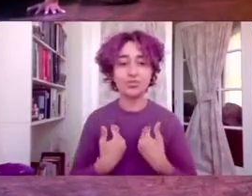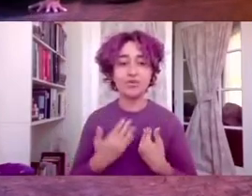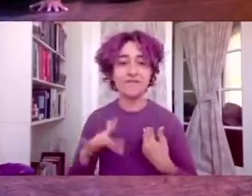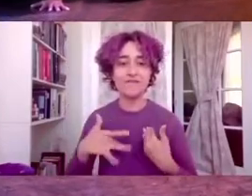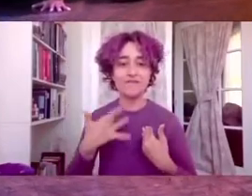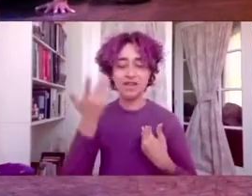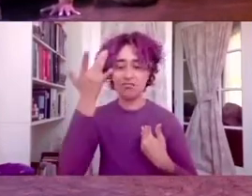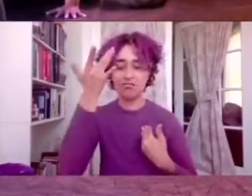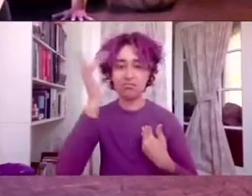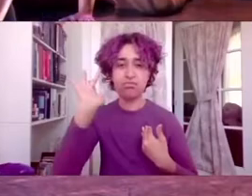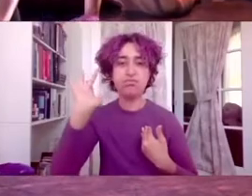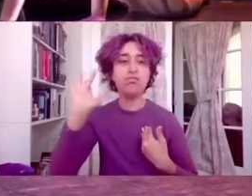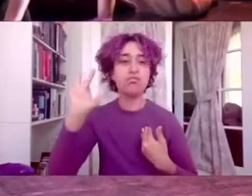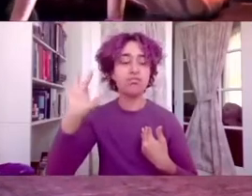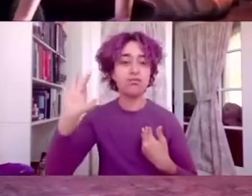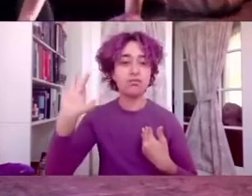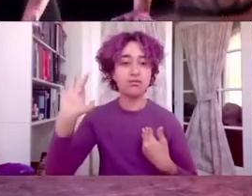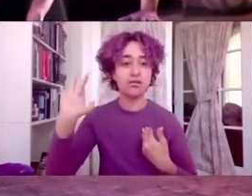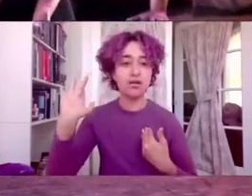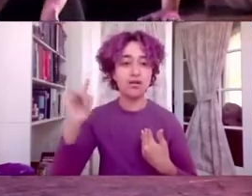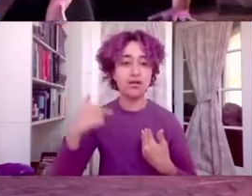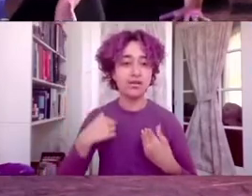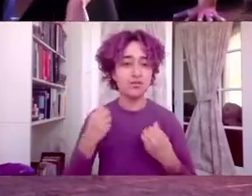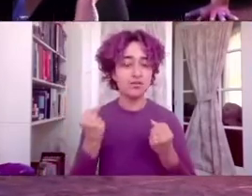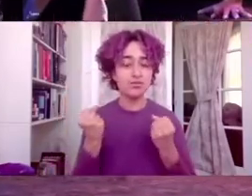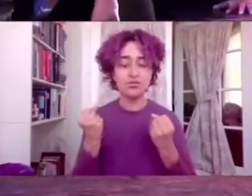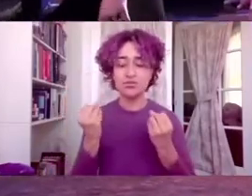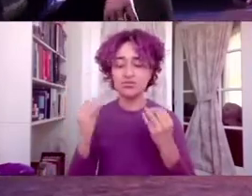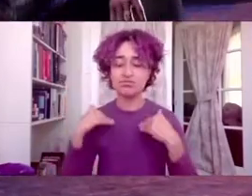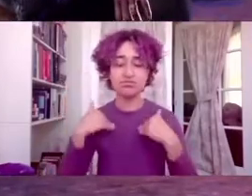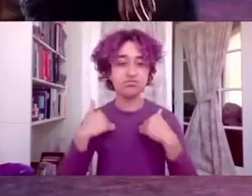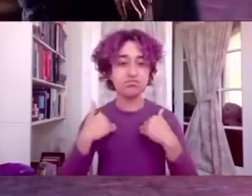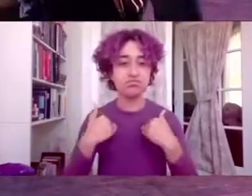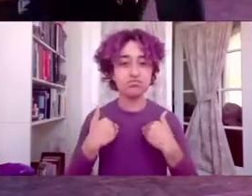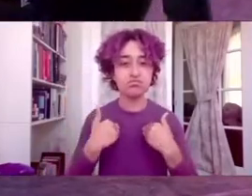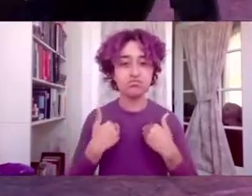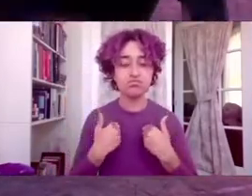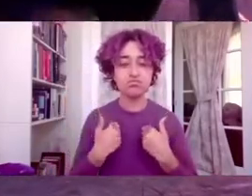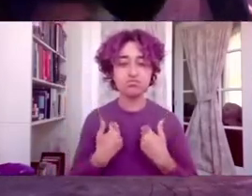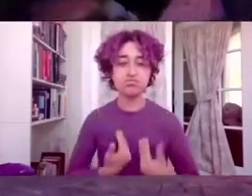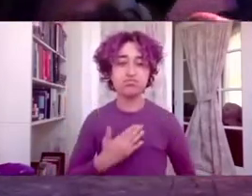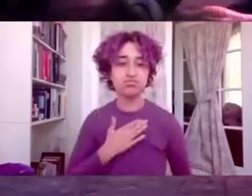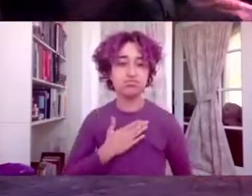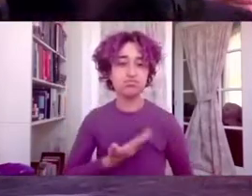Of being sick and tired. I'm so tired.